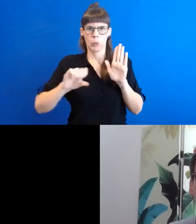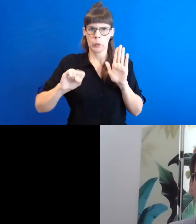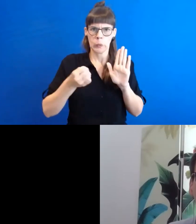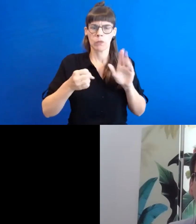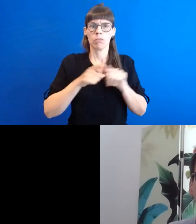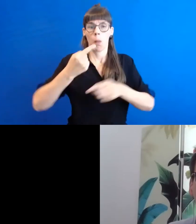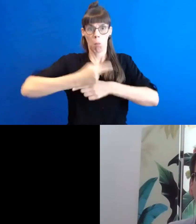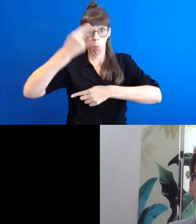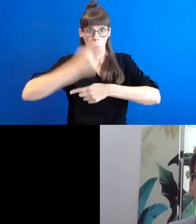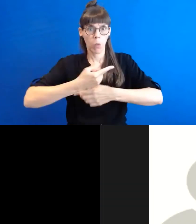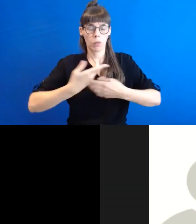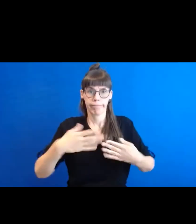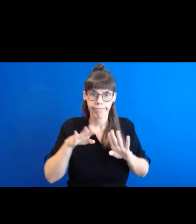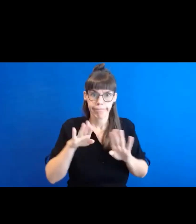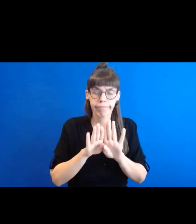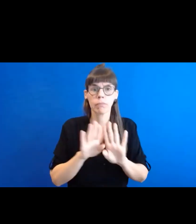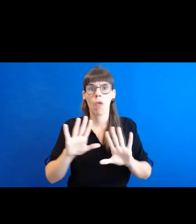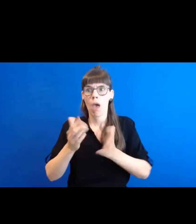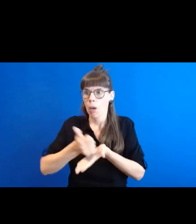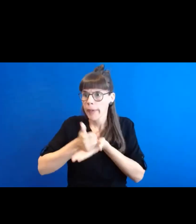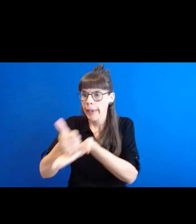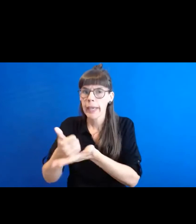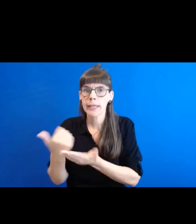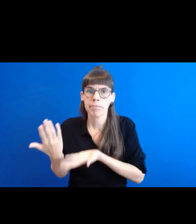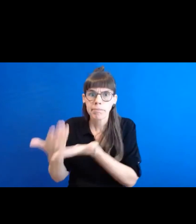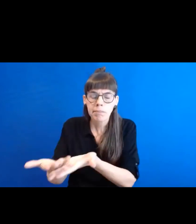due to initially mentioned public restrictions, the closing of